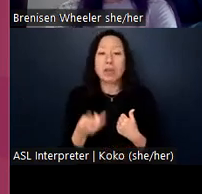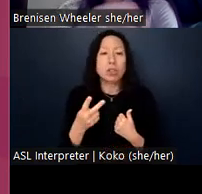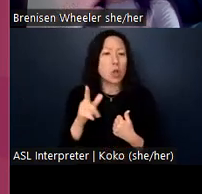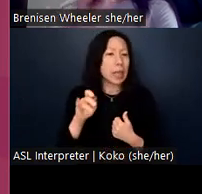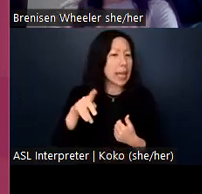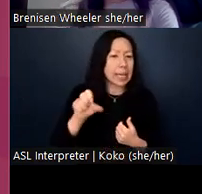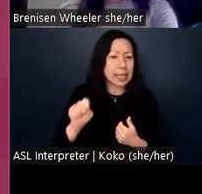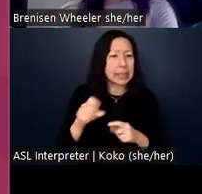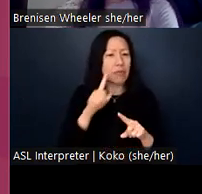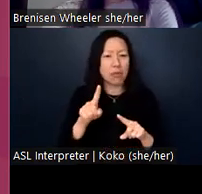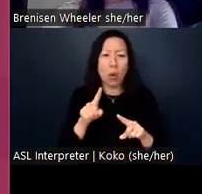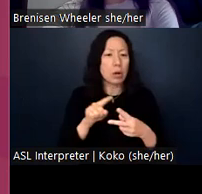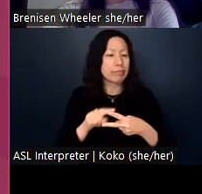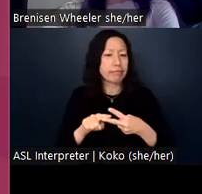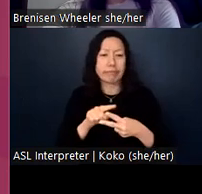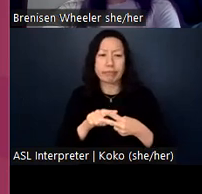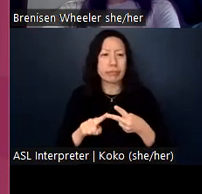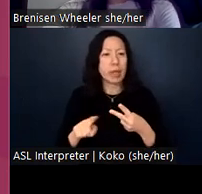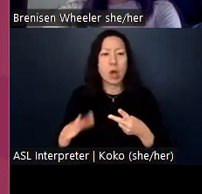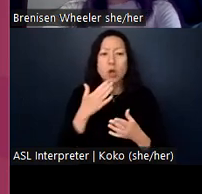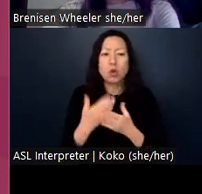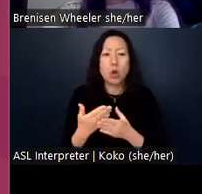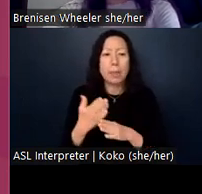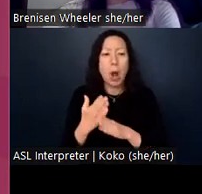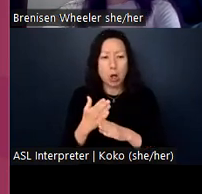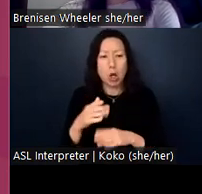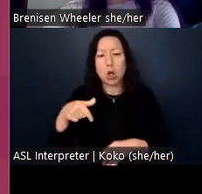good partner course, is something that a potentially basic person can use.